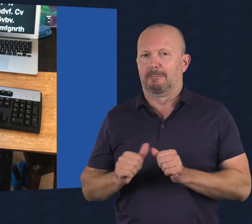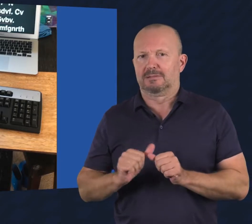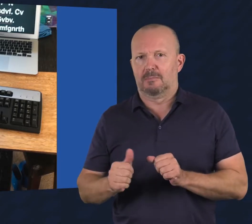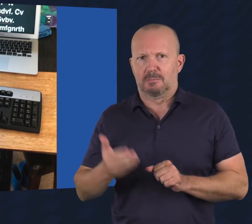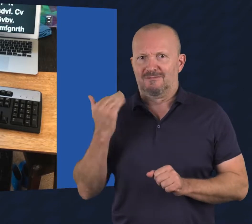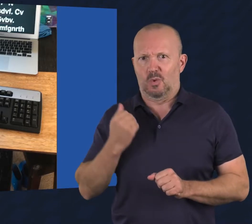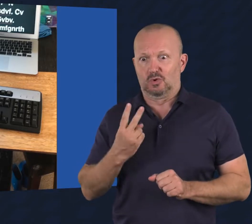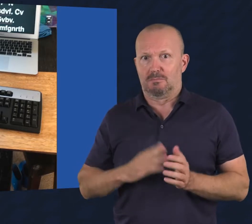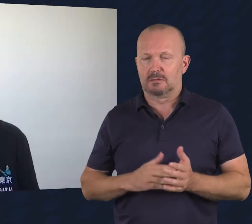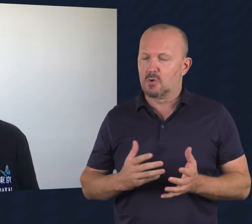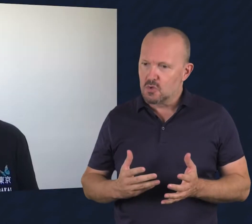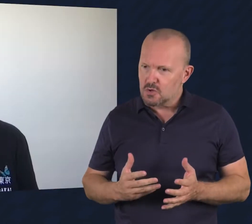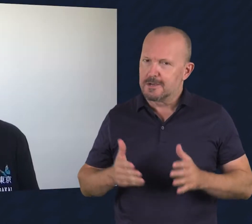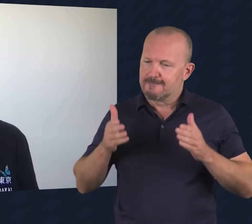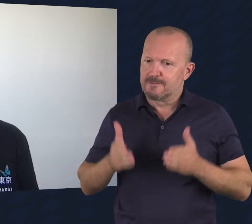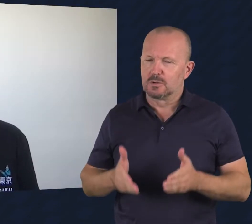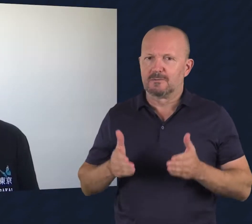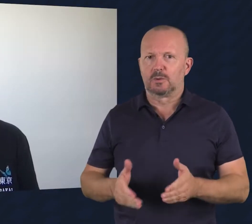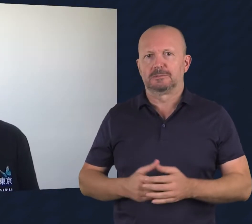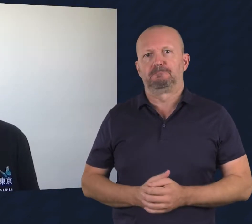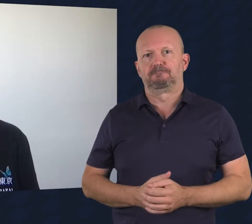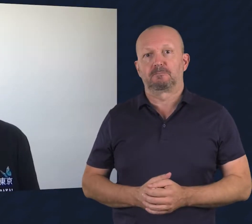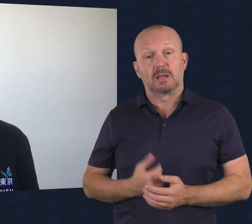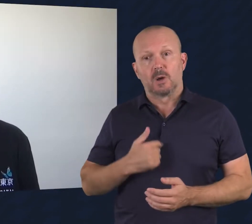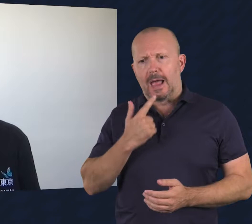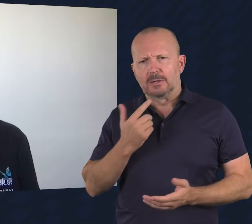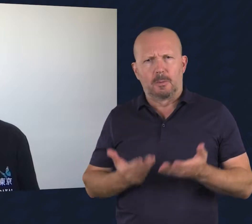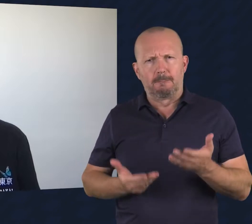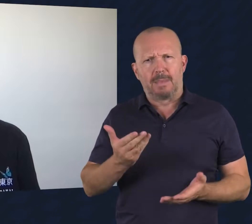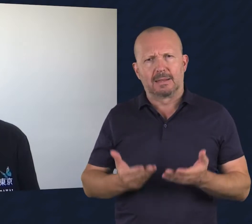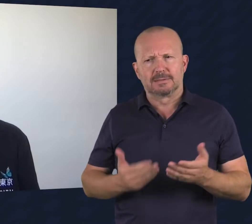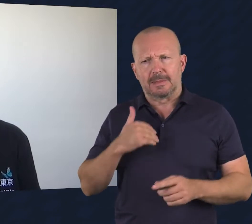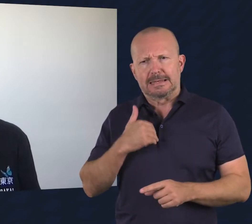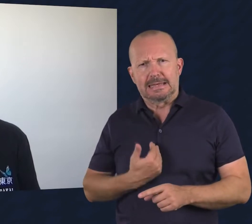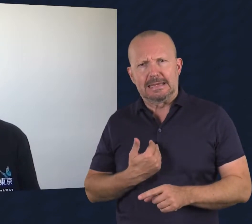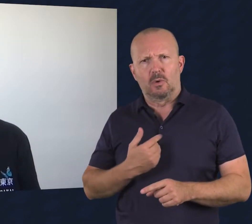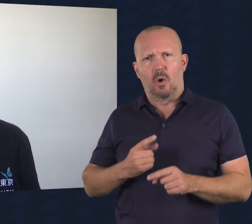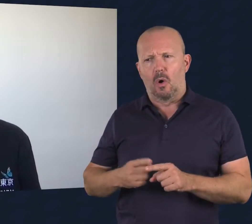As a UX designer, I need to understand and balance the needs of both the business and end-users.